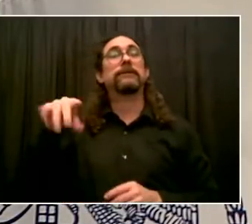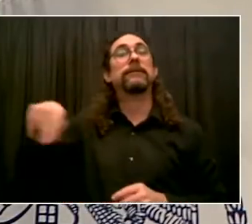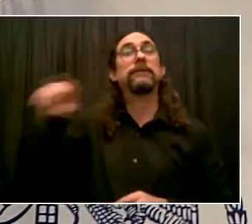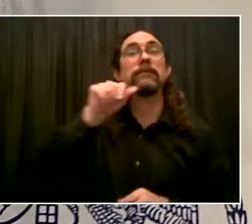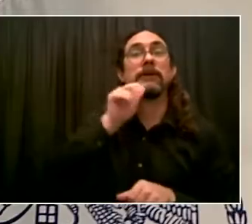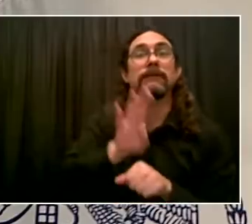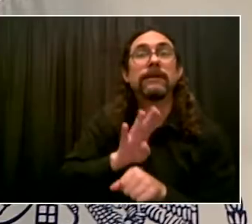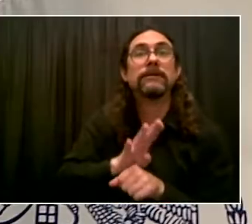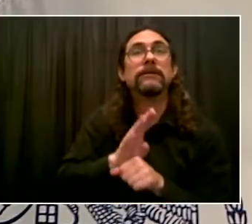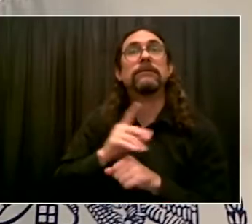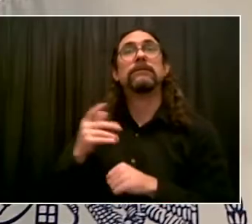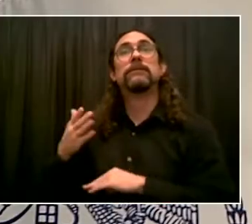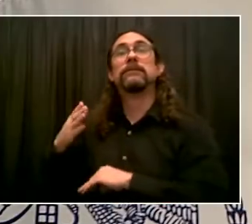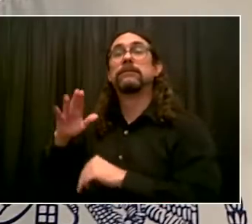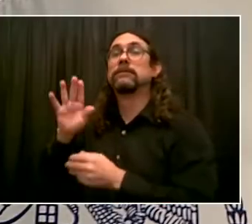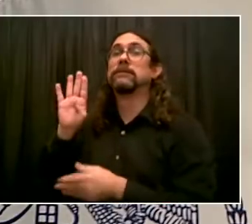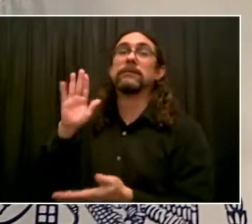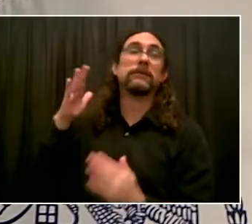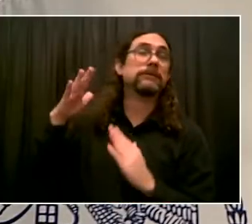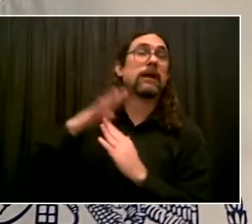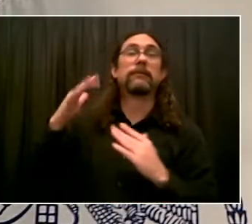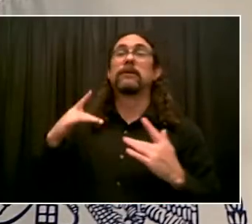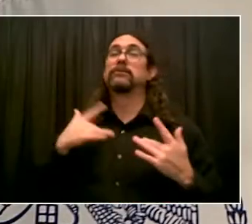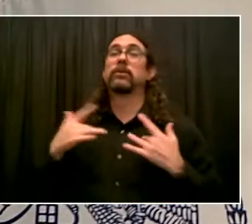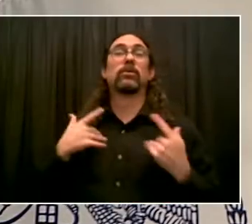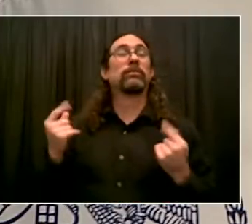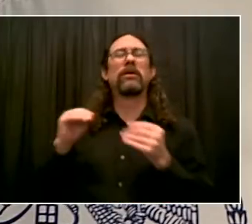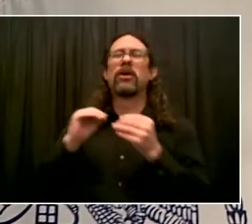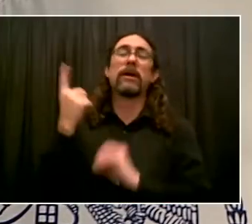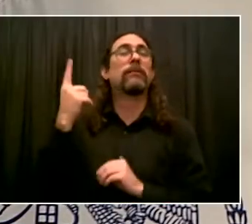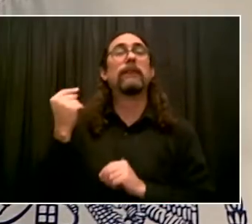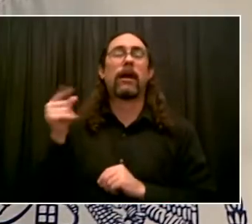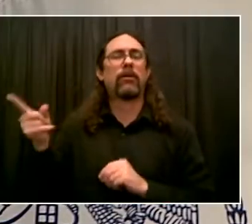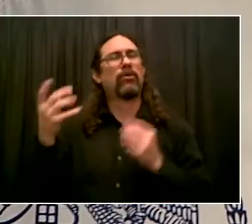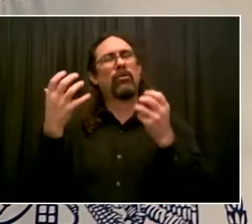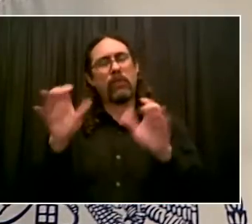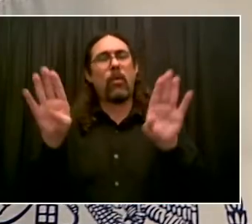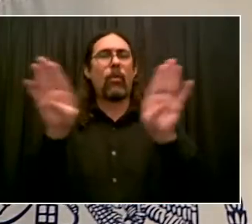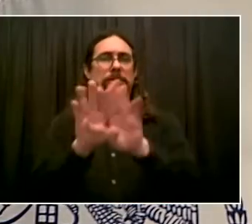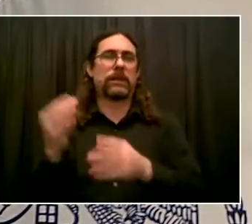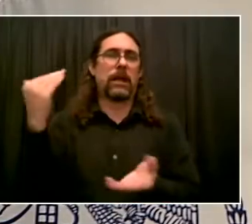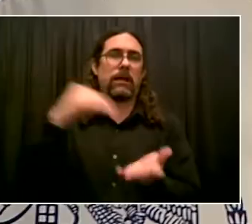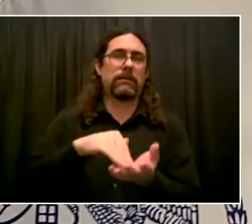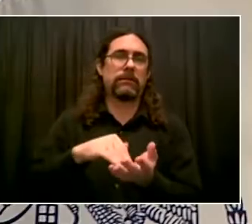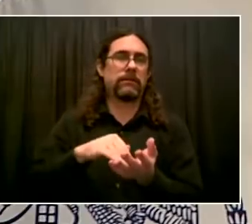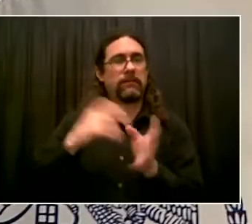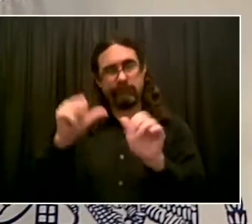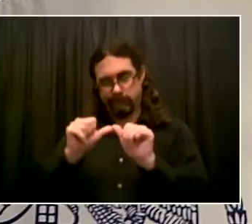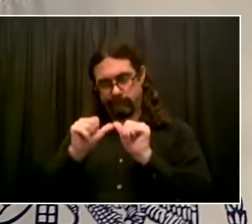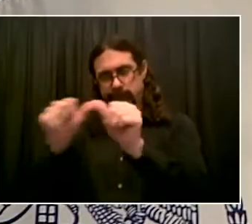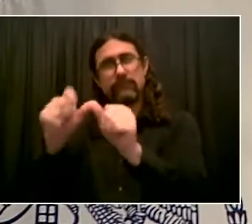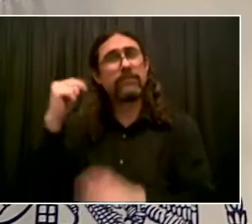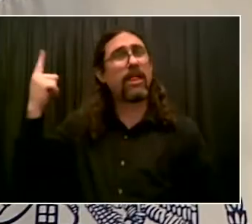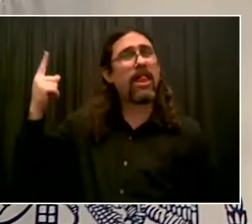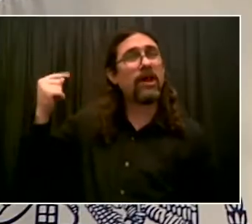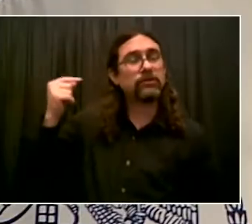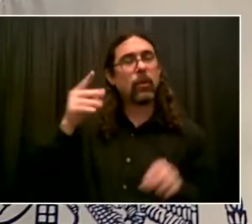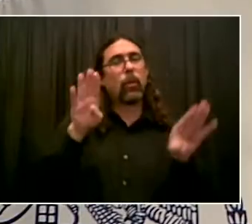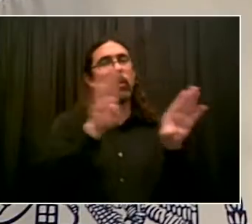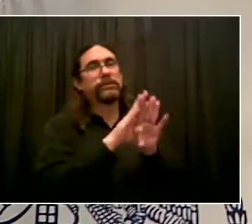FROM THE PRIVATE SECTOR OVER MANY MONTHS IS WE MUST AVERT SHUT DOWN, WE MUST AVERT HUGE RESTRICTIONS